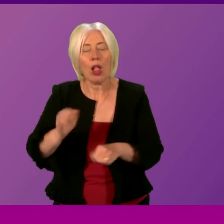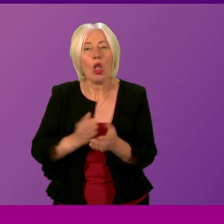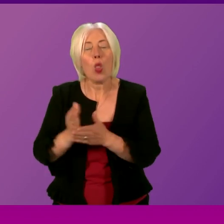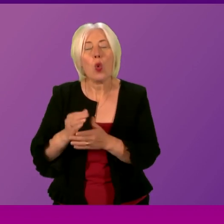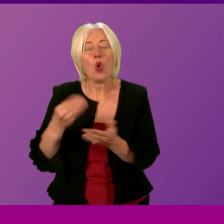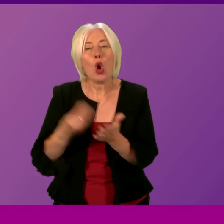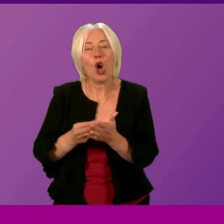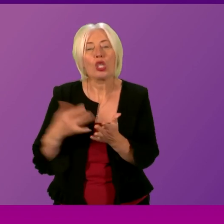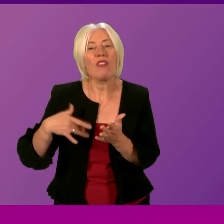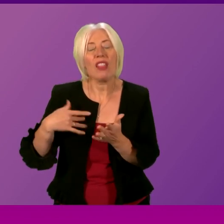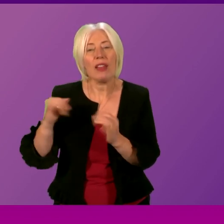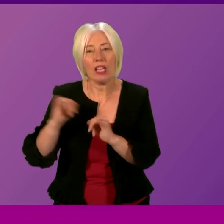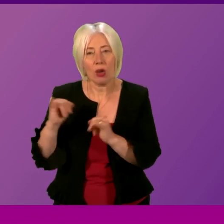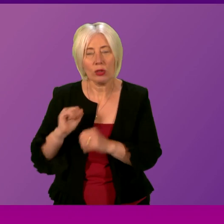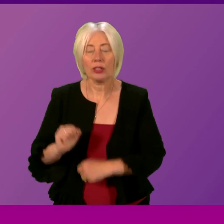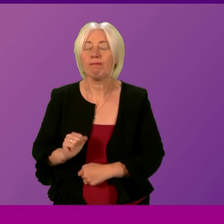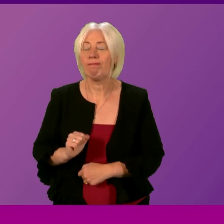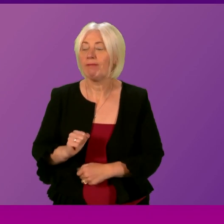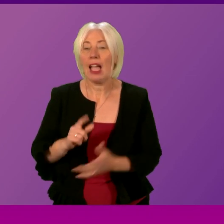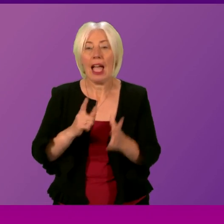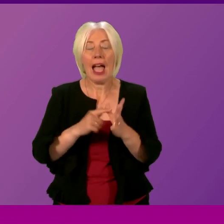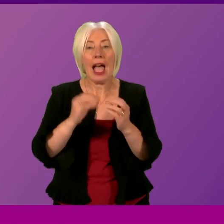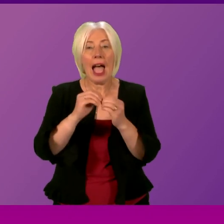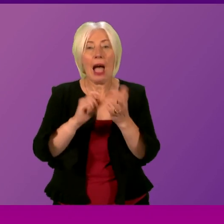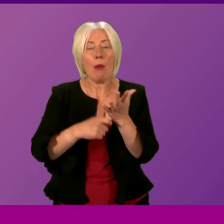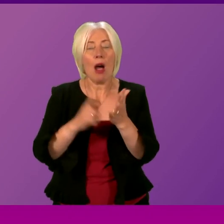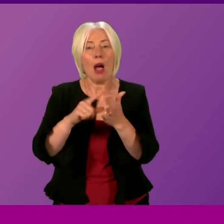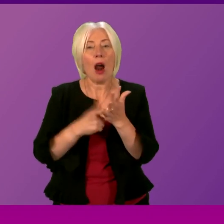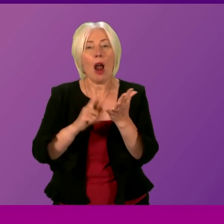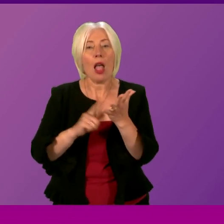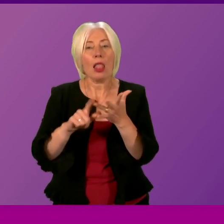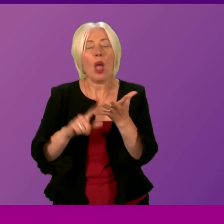Organisations such as Aberlour children’s charity speak of a cycle of problem debt owed to public